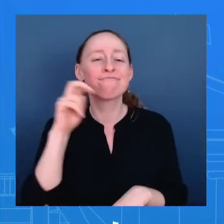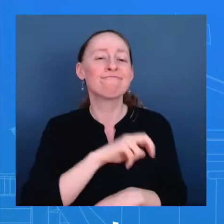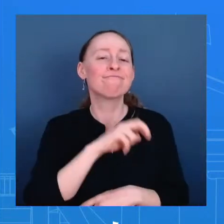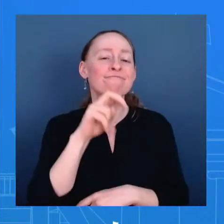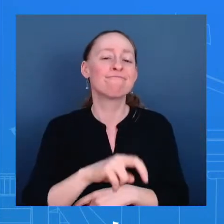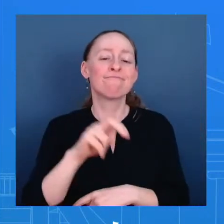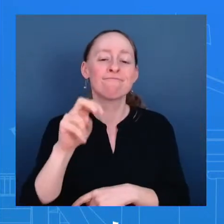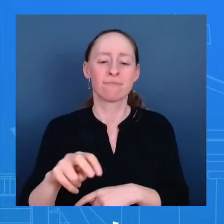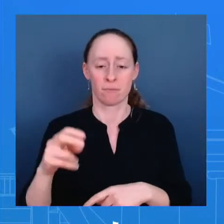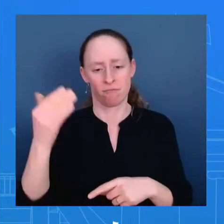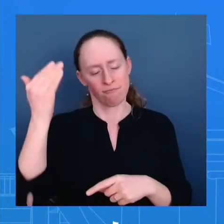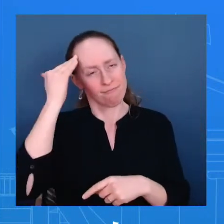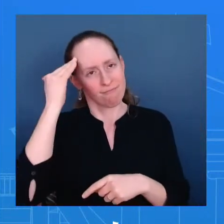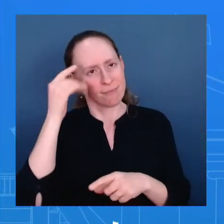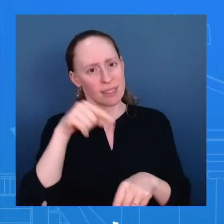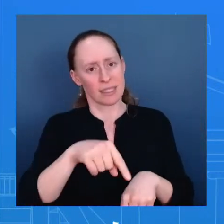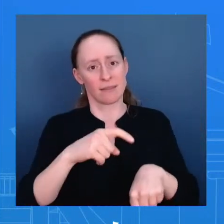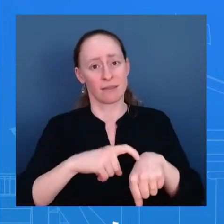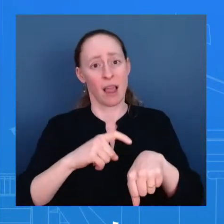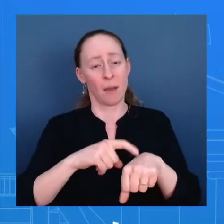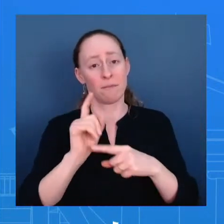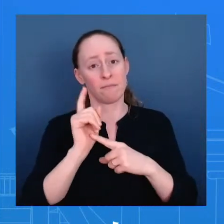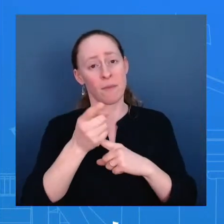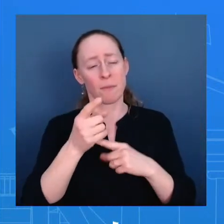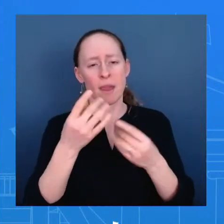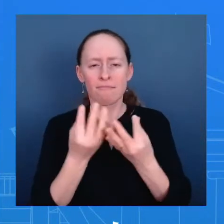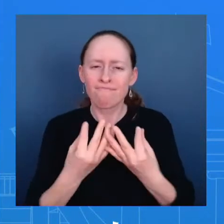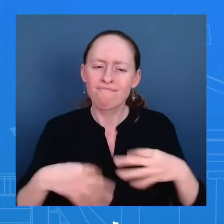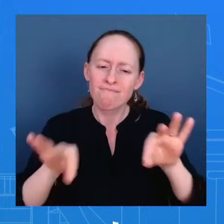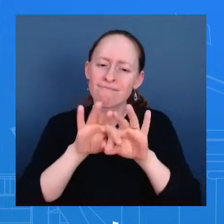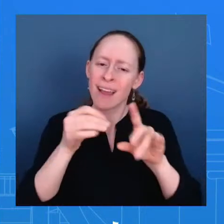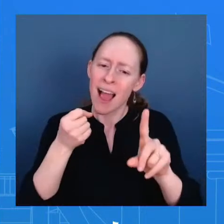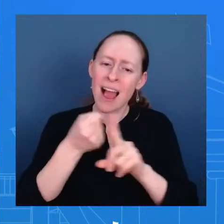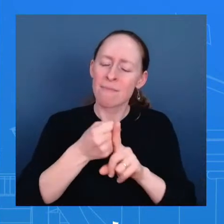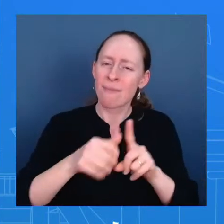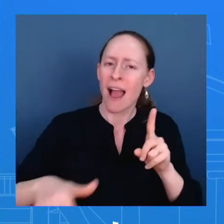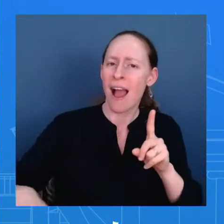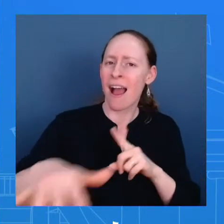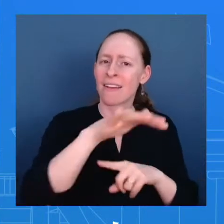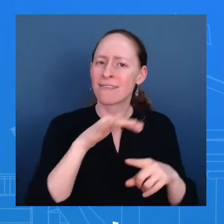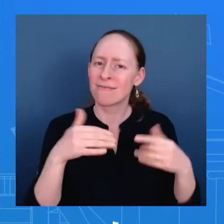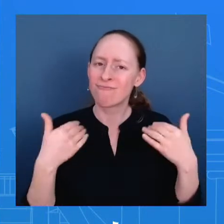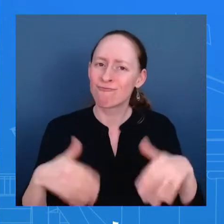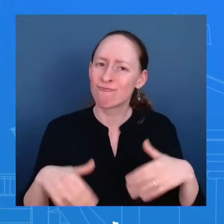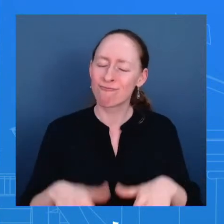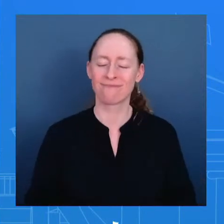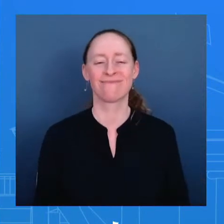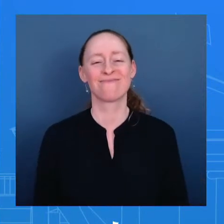Go ahead. The Press: Thank you, Karine. Just -- just now, one of your colleagues at the State Department